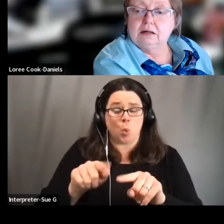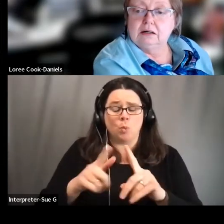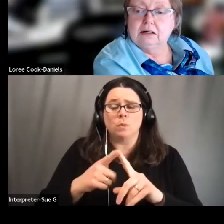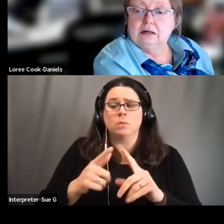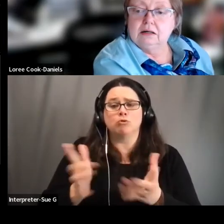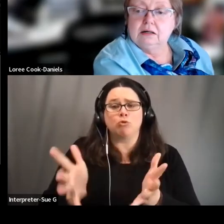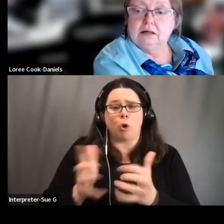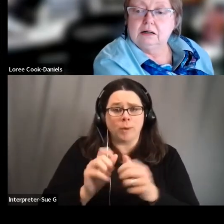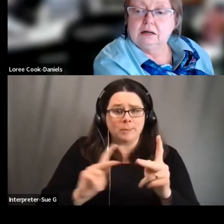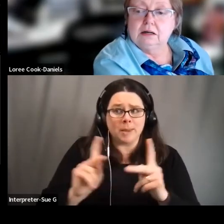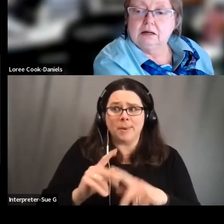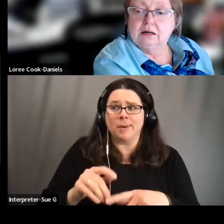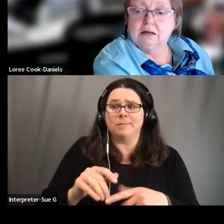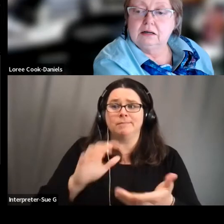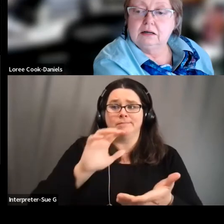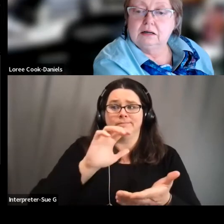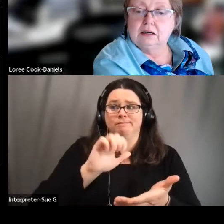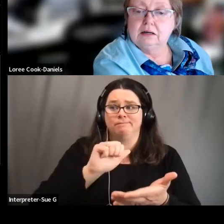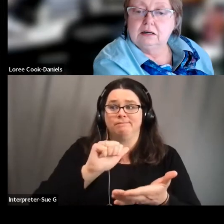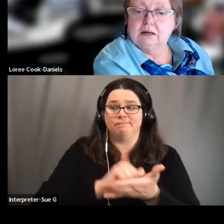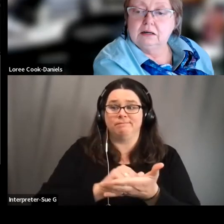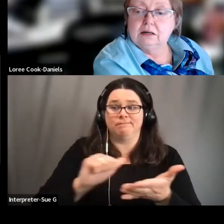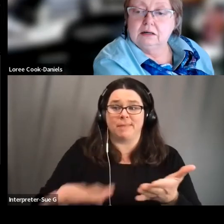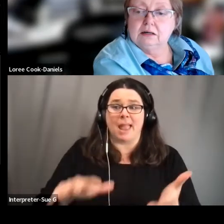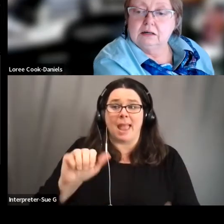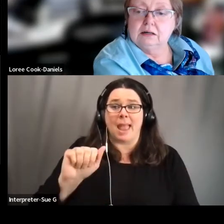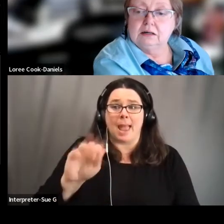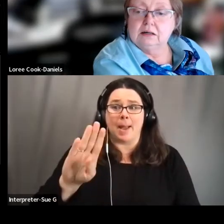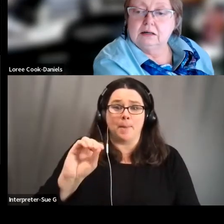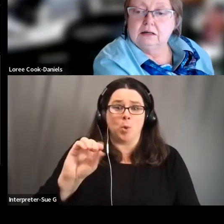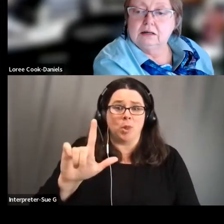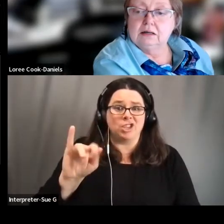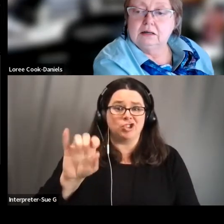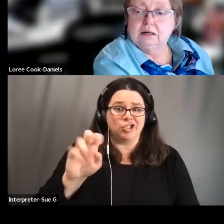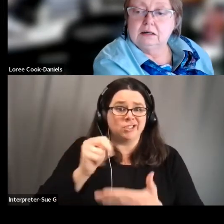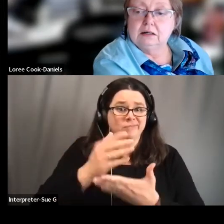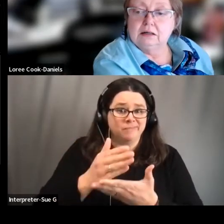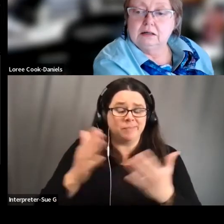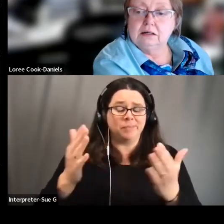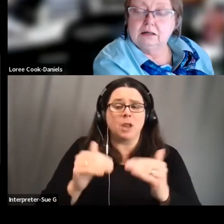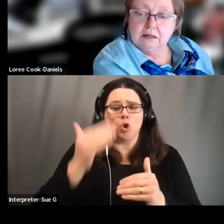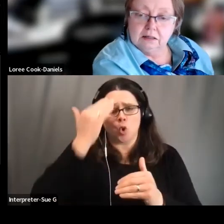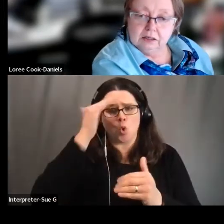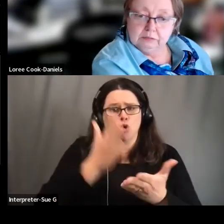Abolition, that's a great thing as well. Know your rights workshops and education.